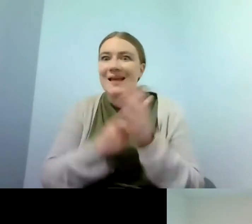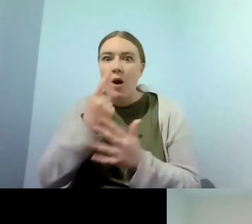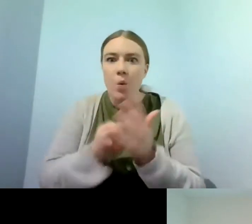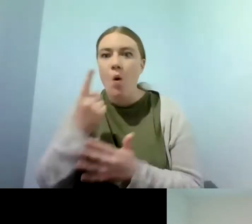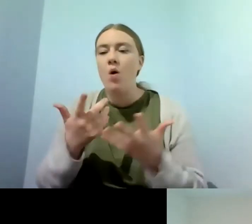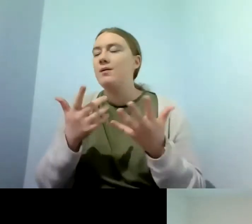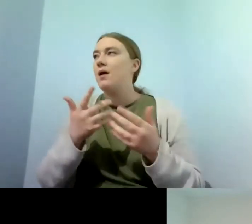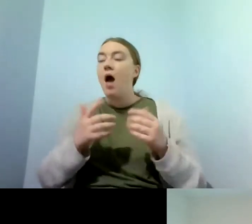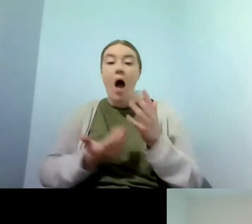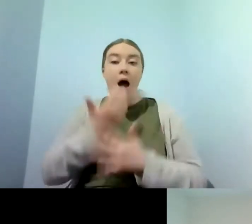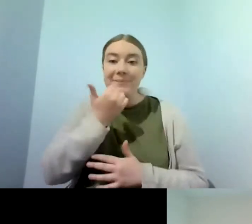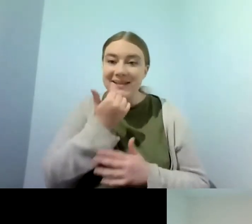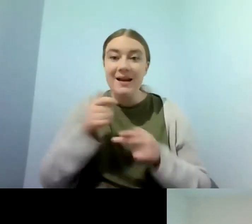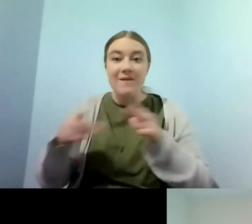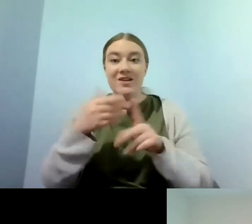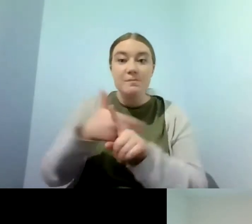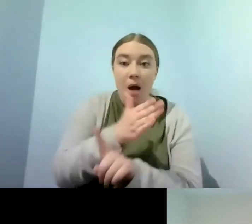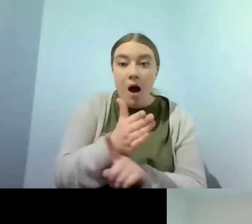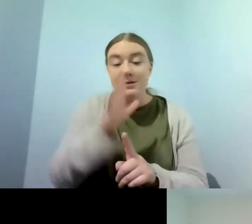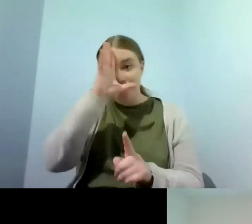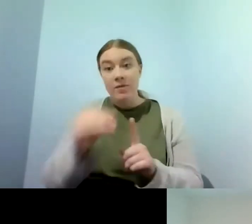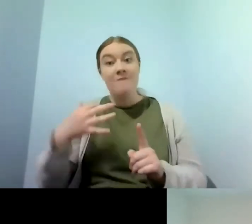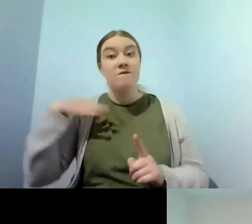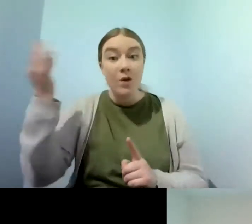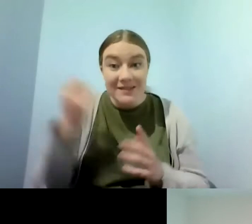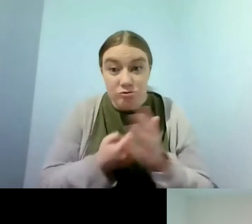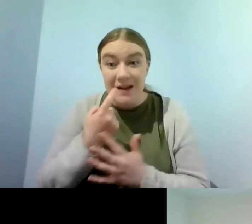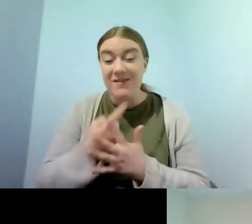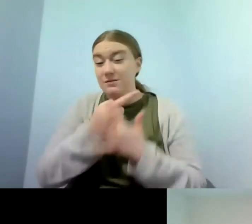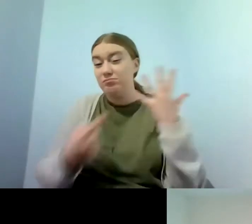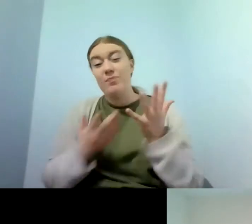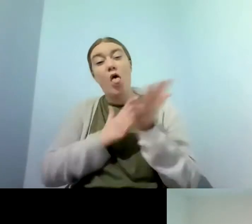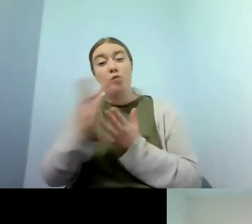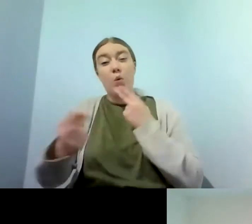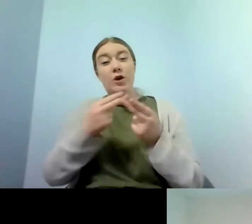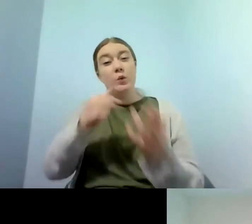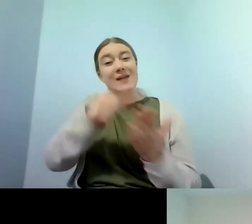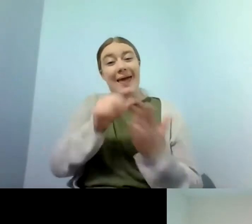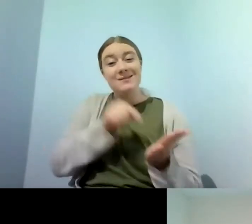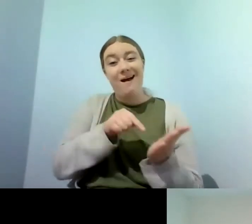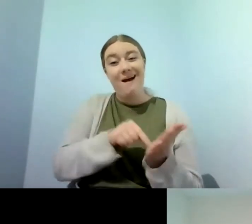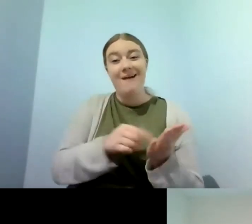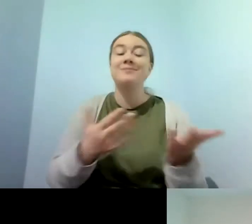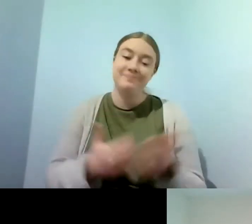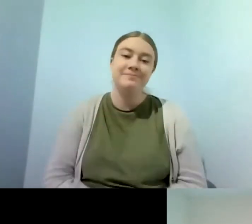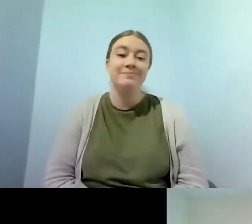passes lets you know about volunteering and events that we're running as well so thanks again for